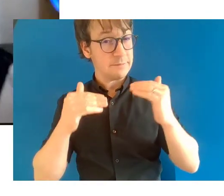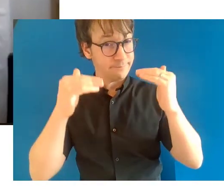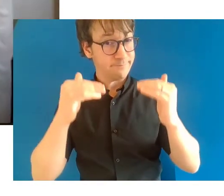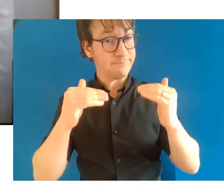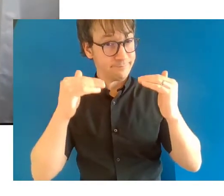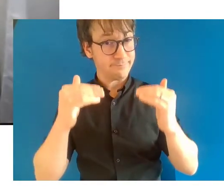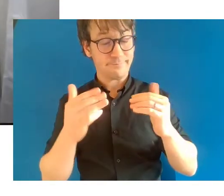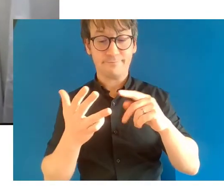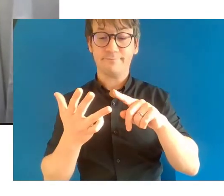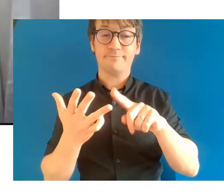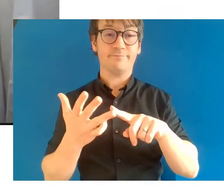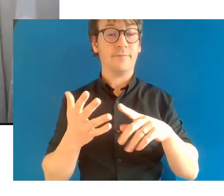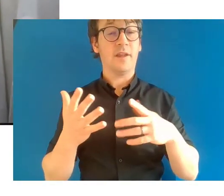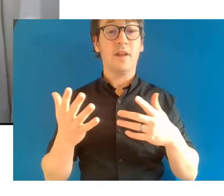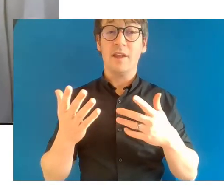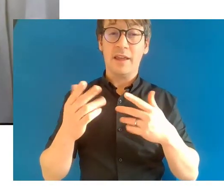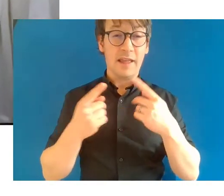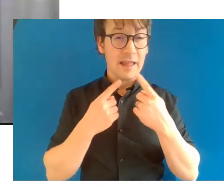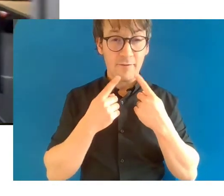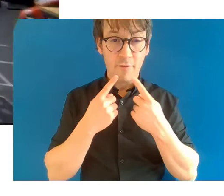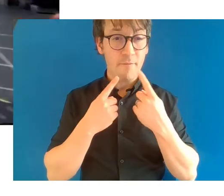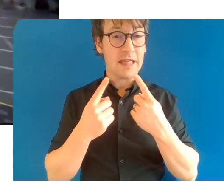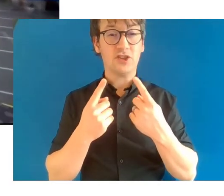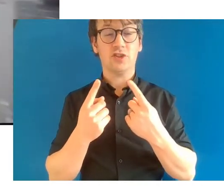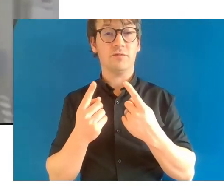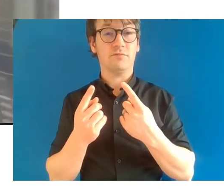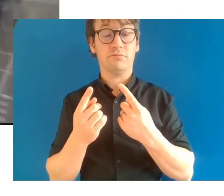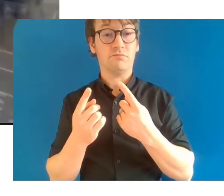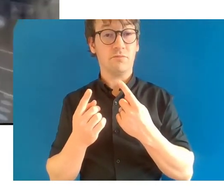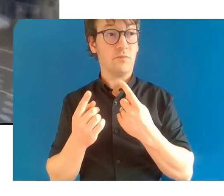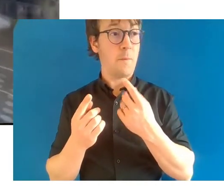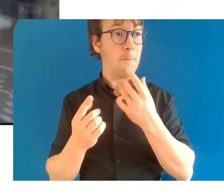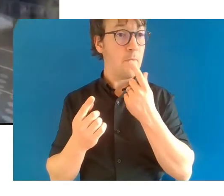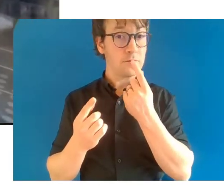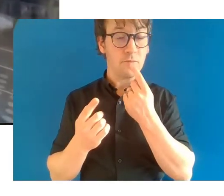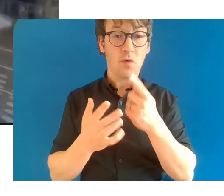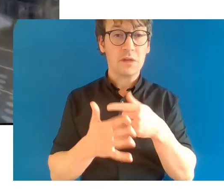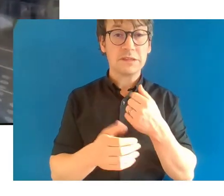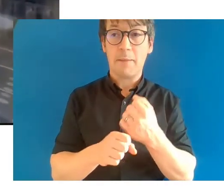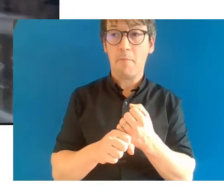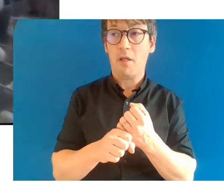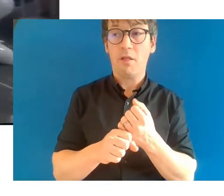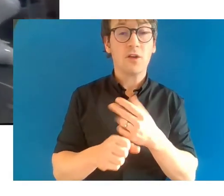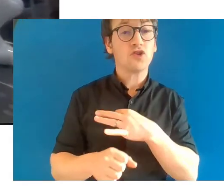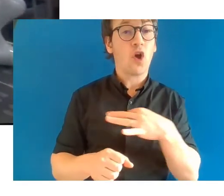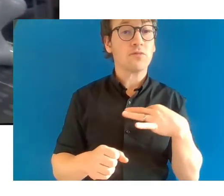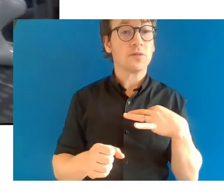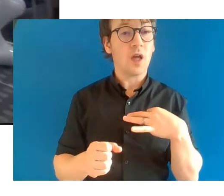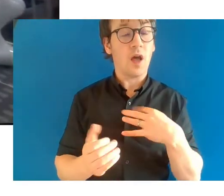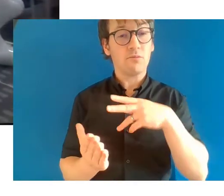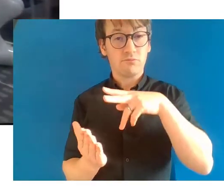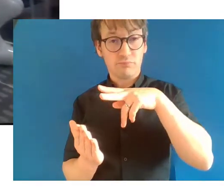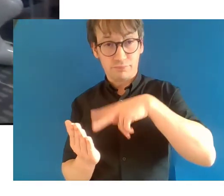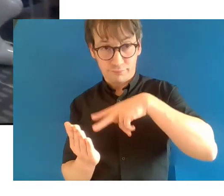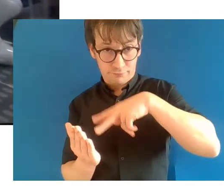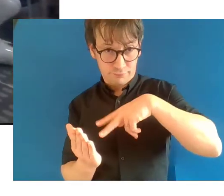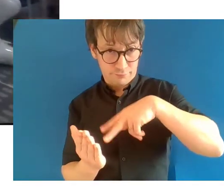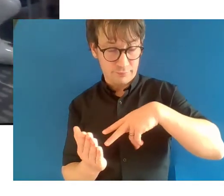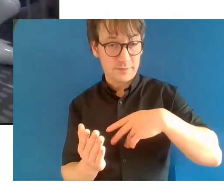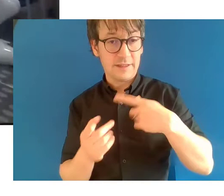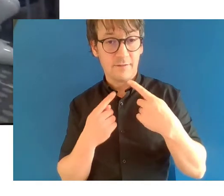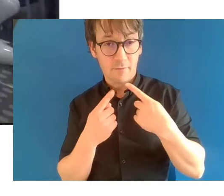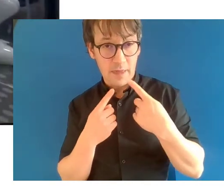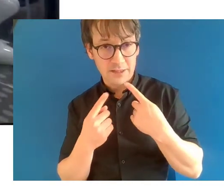All of that information could be used by a doctor to be able to find out if the person